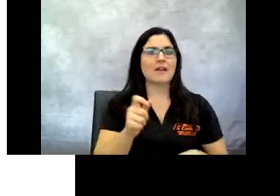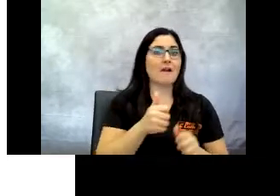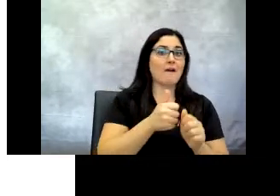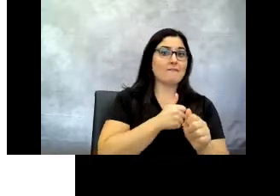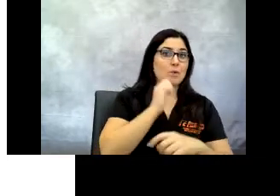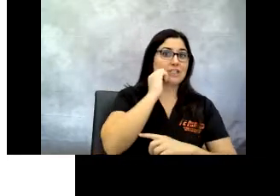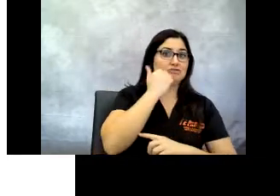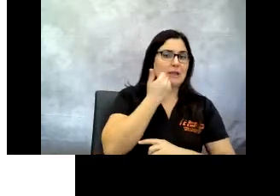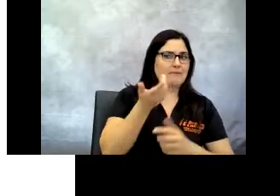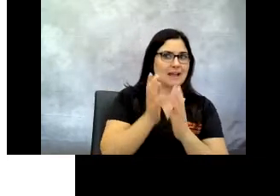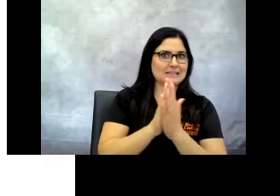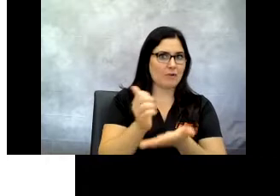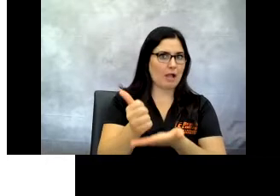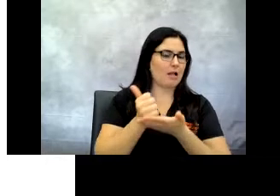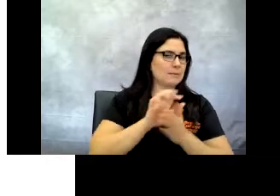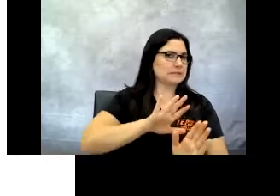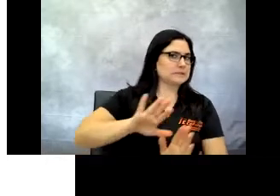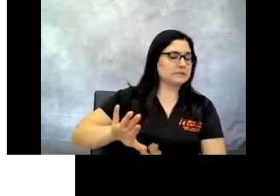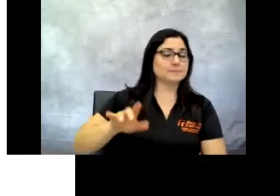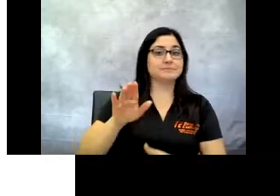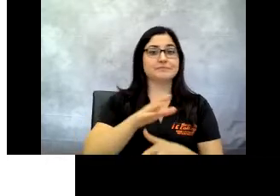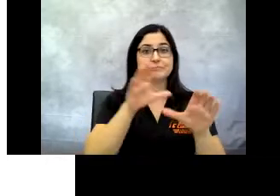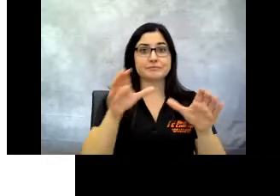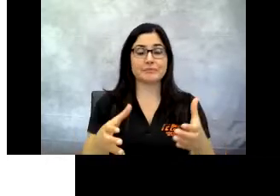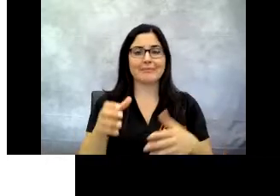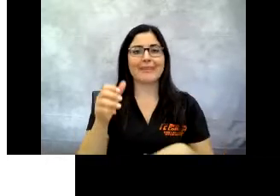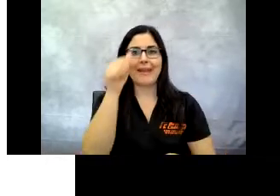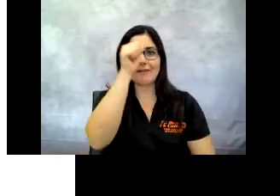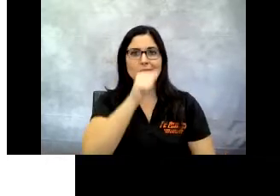The African-American culture, you know, they experienced the stress of mental